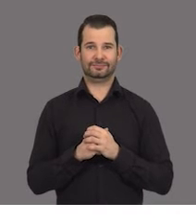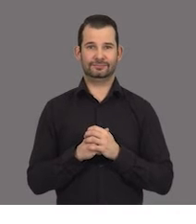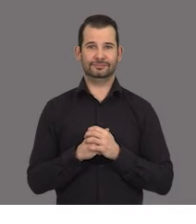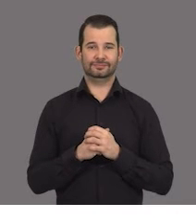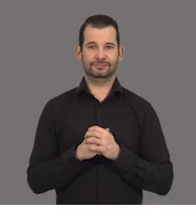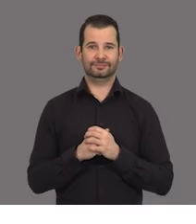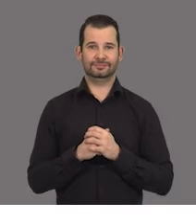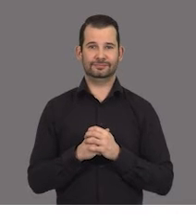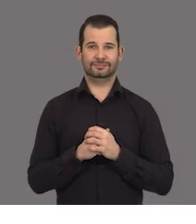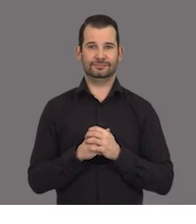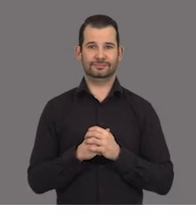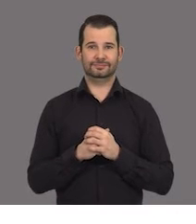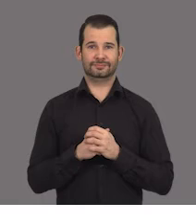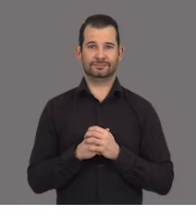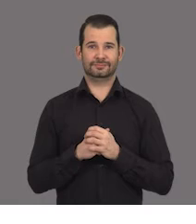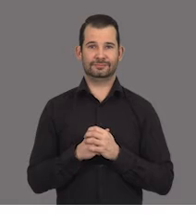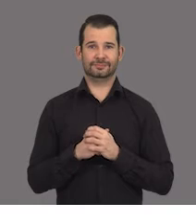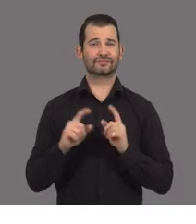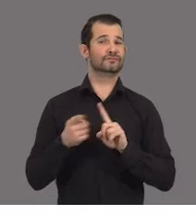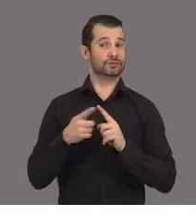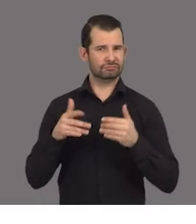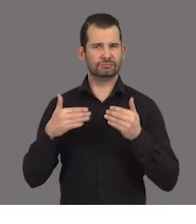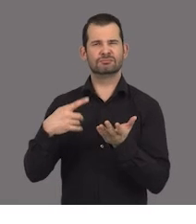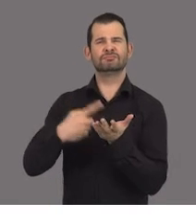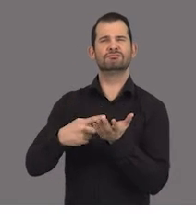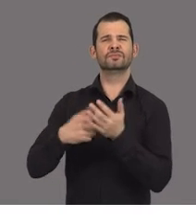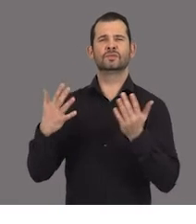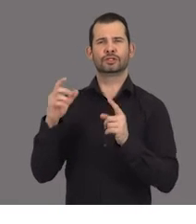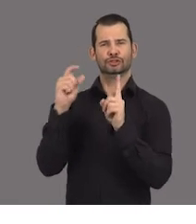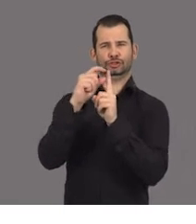First, let’s go over some of the terminology used in this webinar.